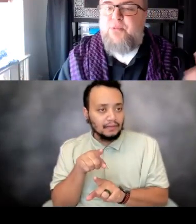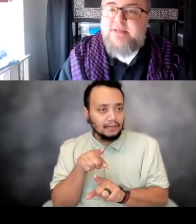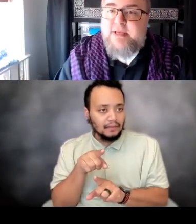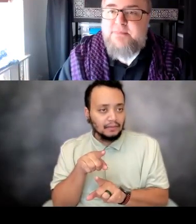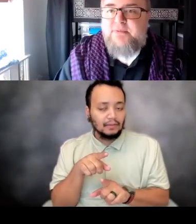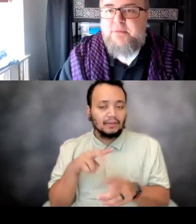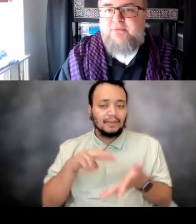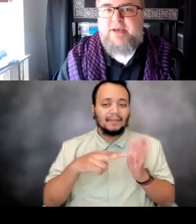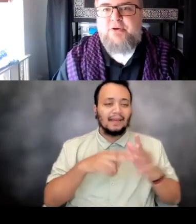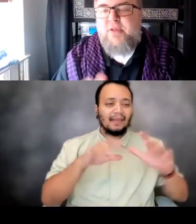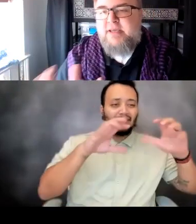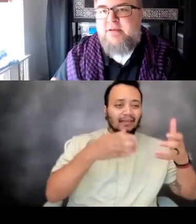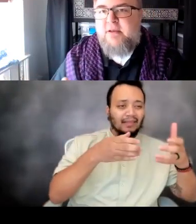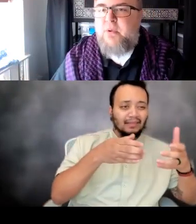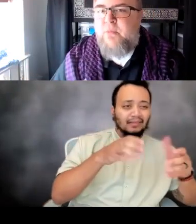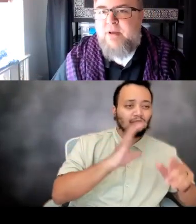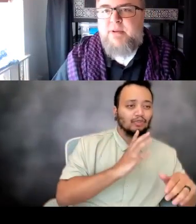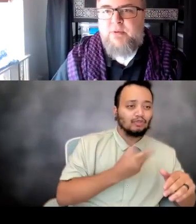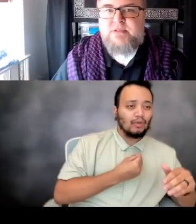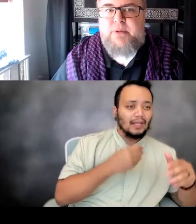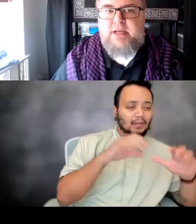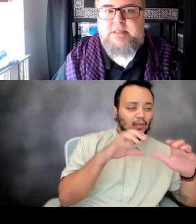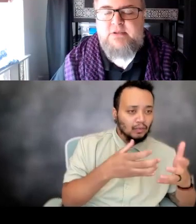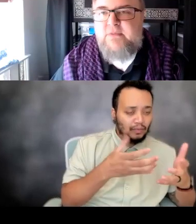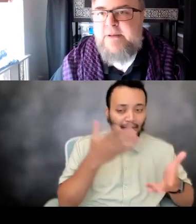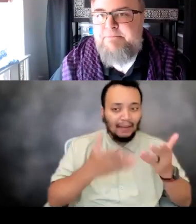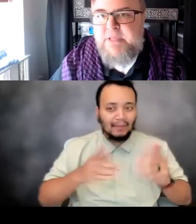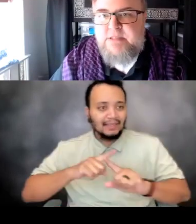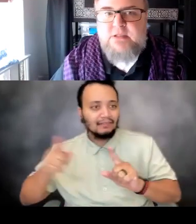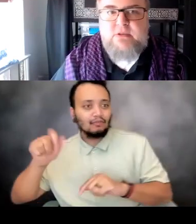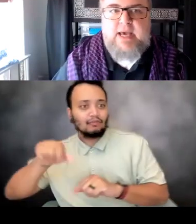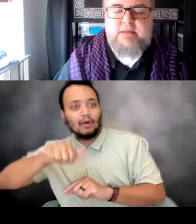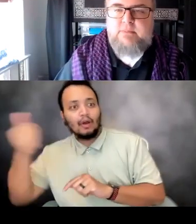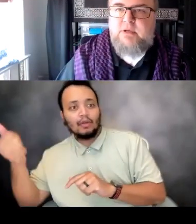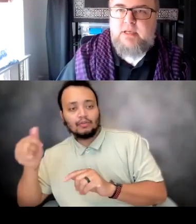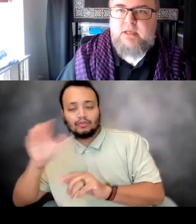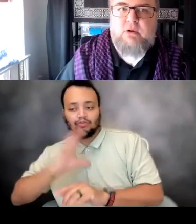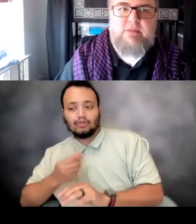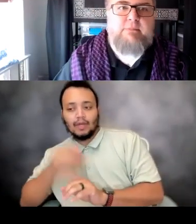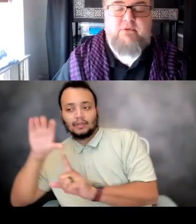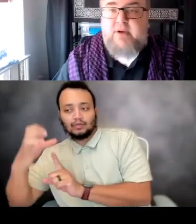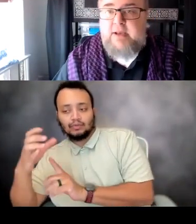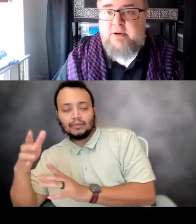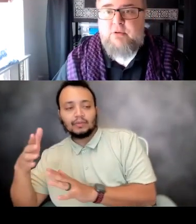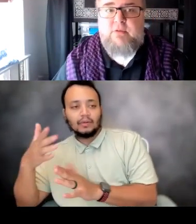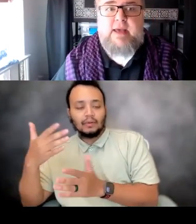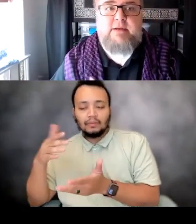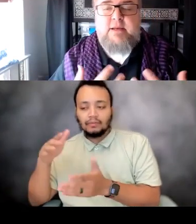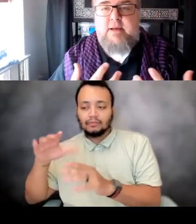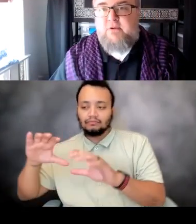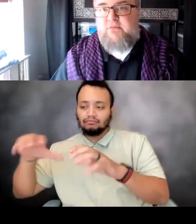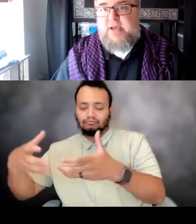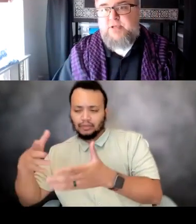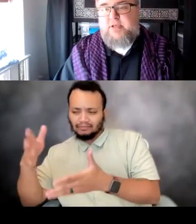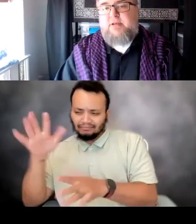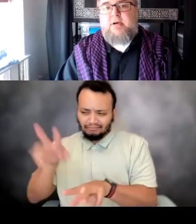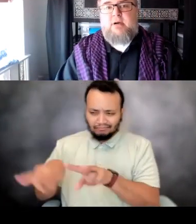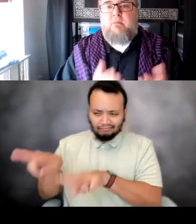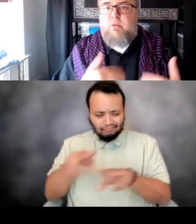or one type of provider like another. We wanna be responsive to that community or that provider or that profession